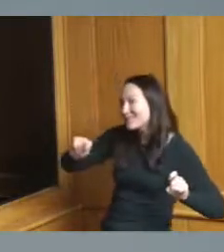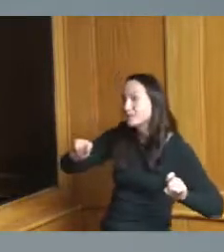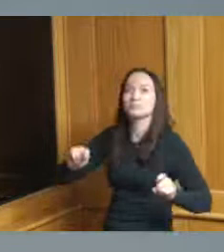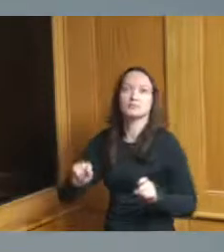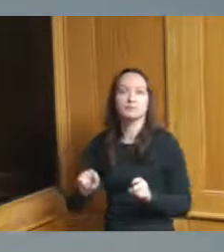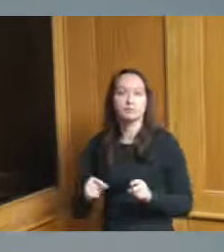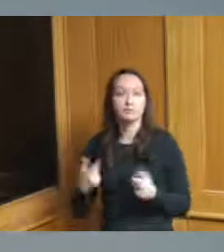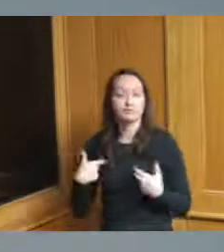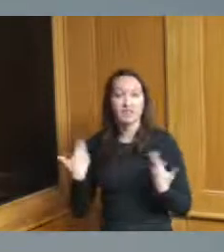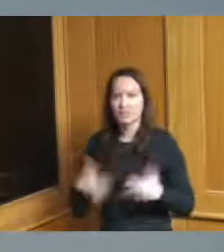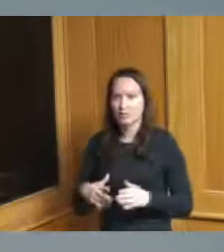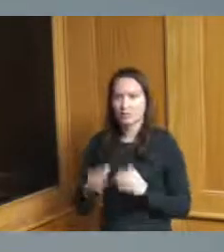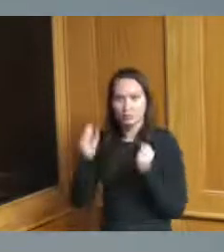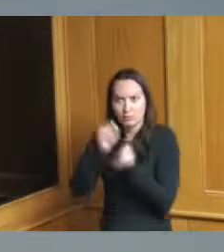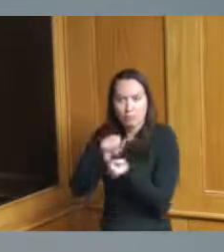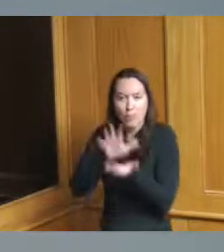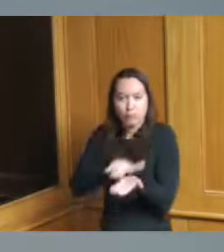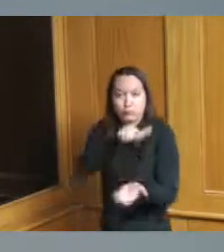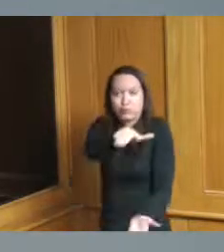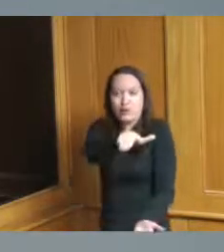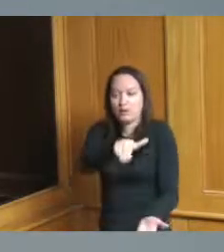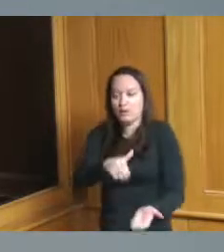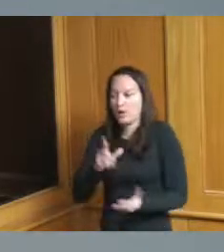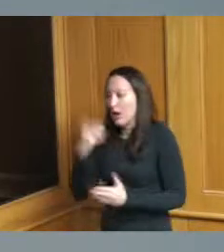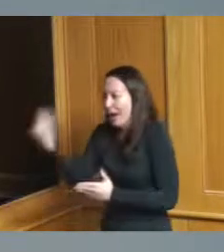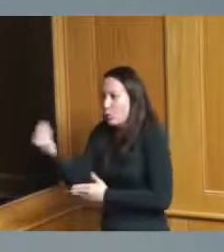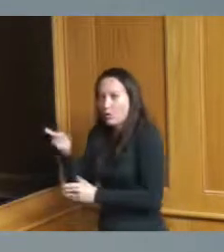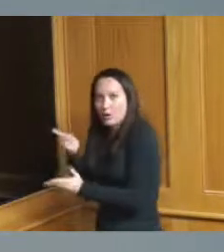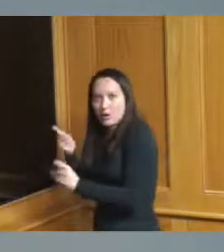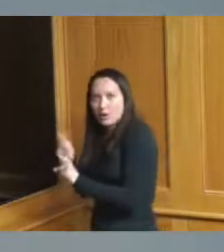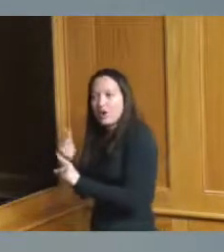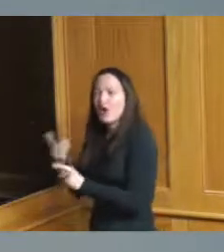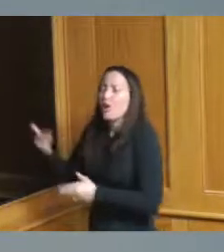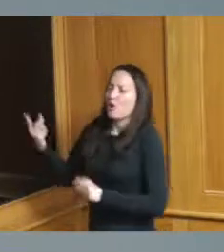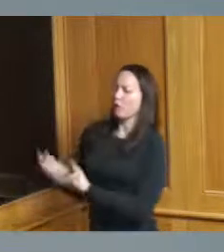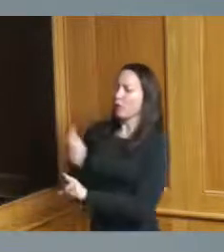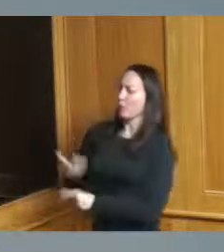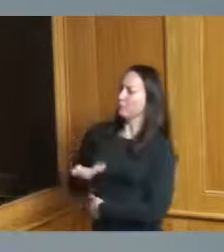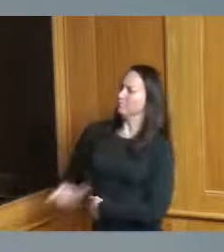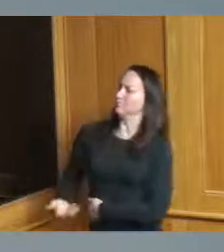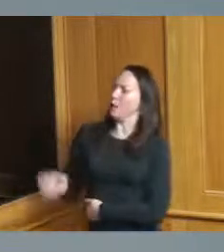significant quantity of them as opposed to going out and doing a formal invitation to bid we can